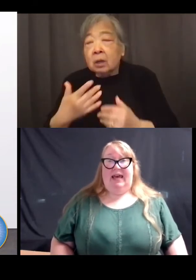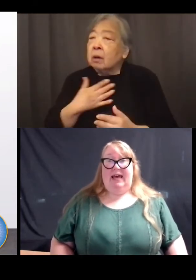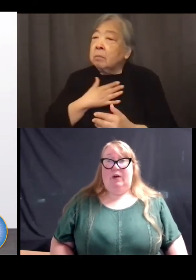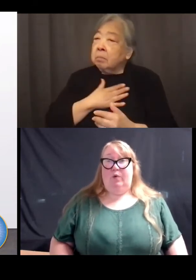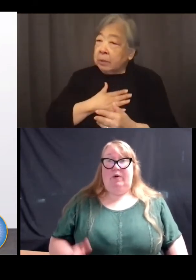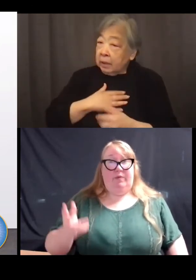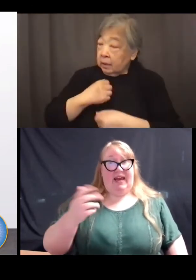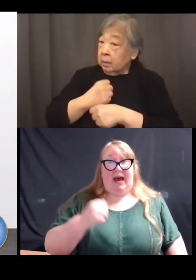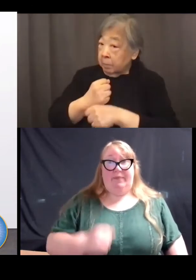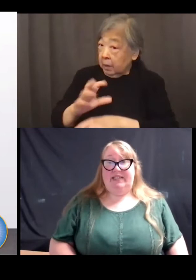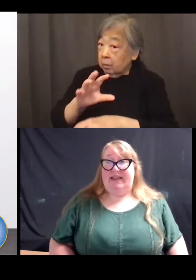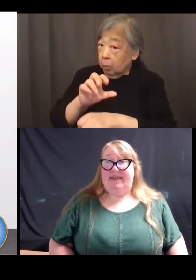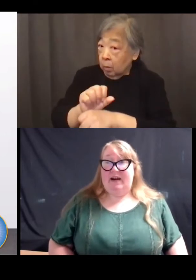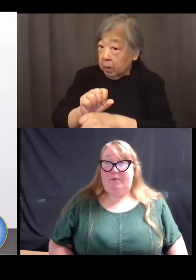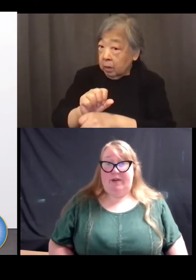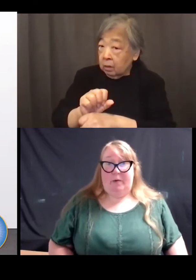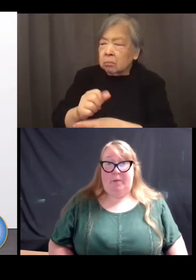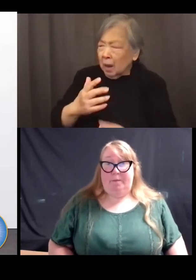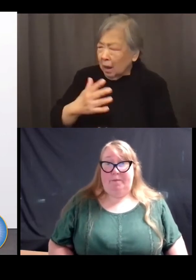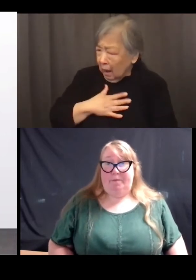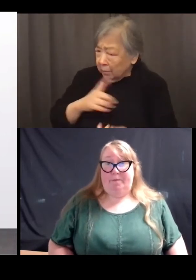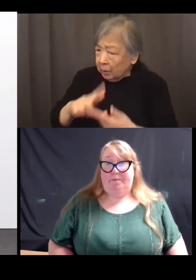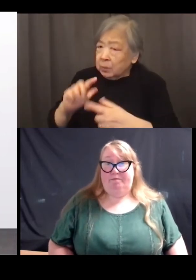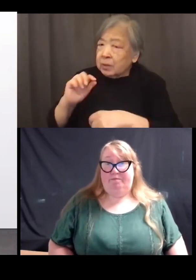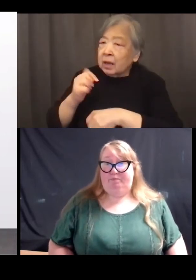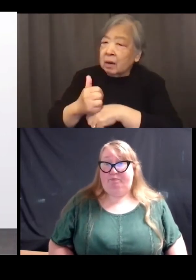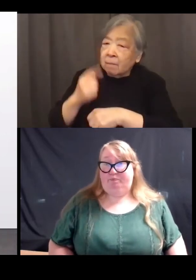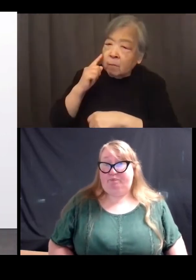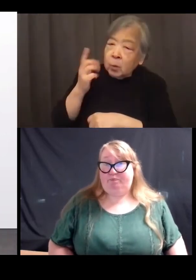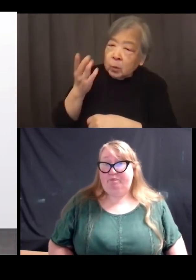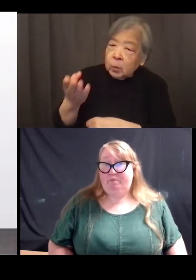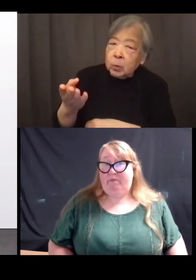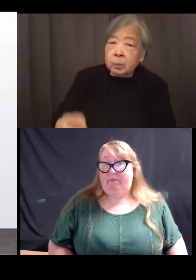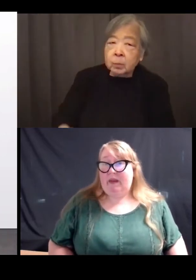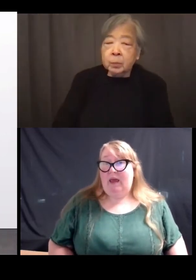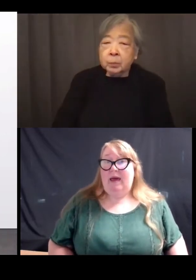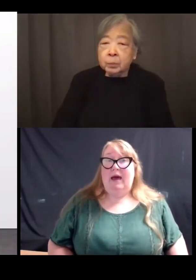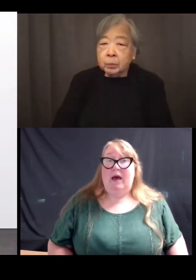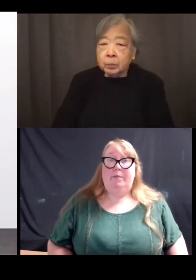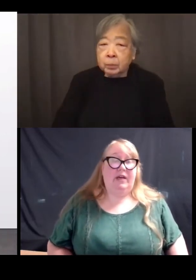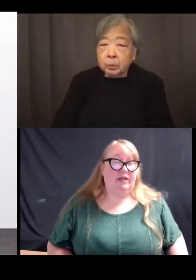And we would be happy to set that up for you